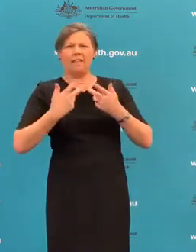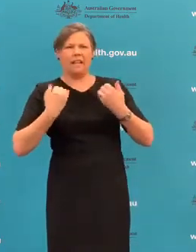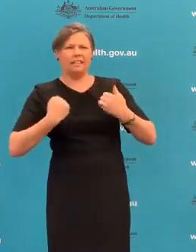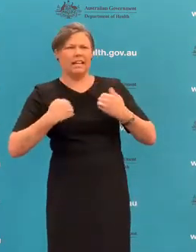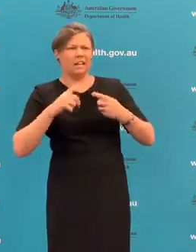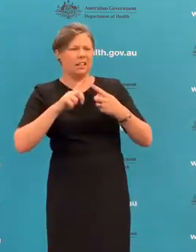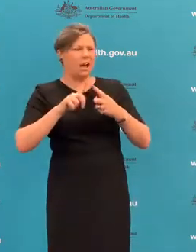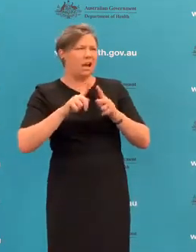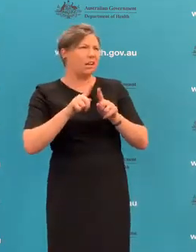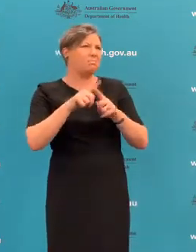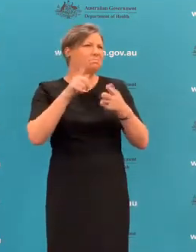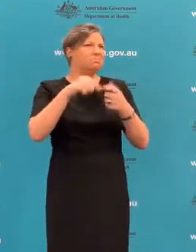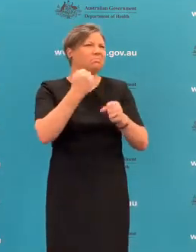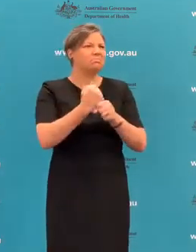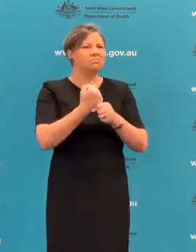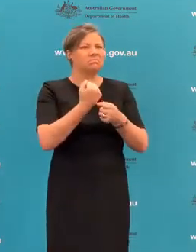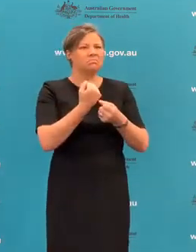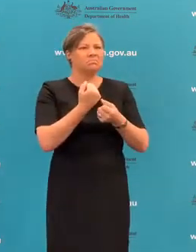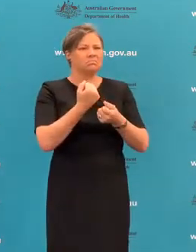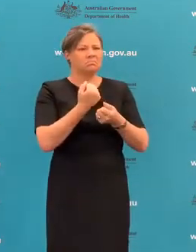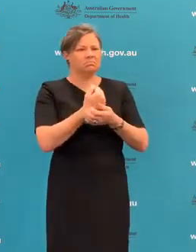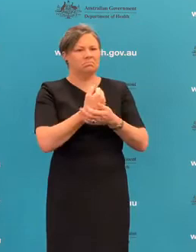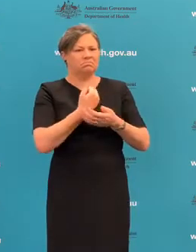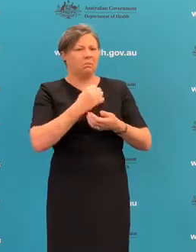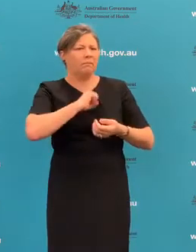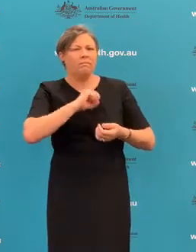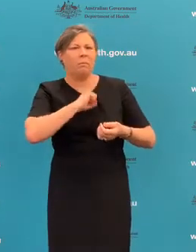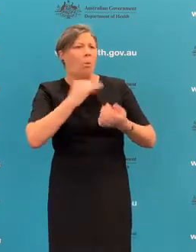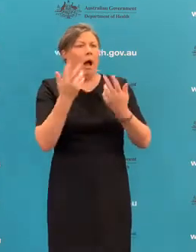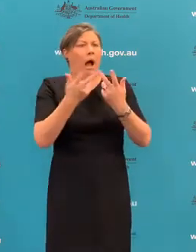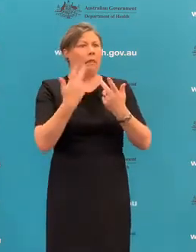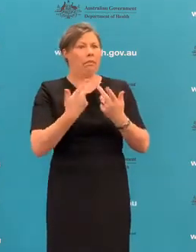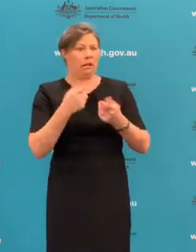very significant residual health effects following on from their initial